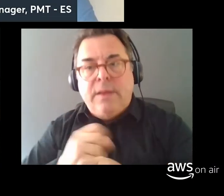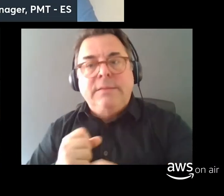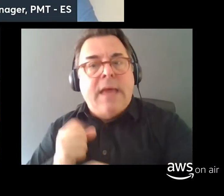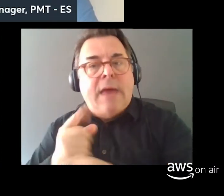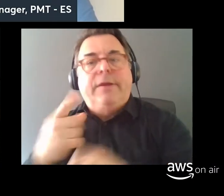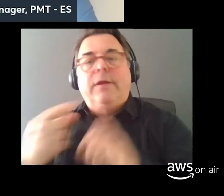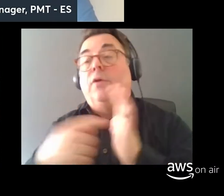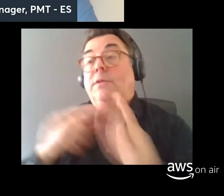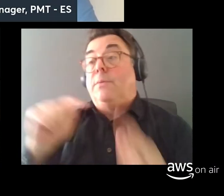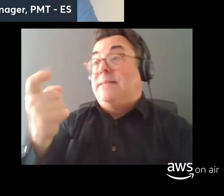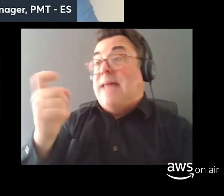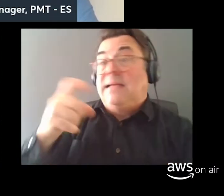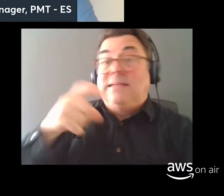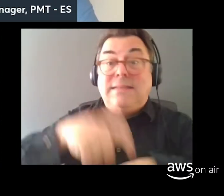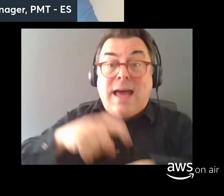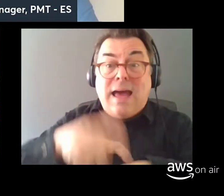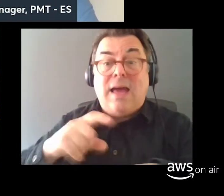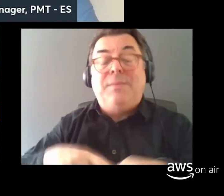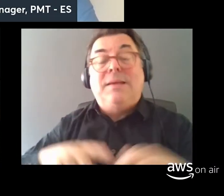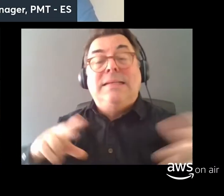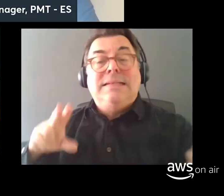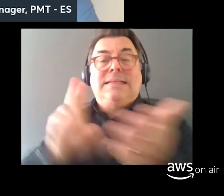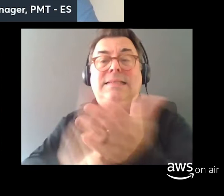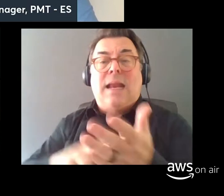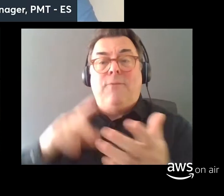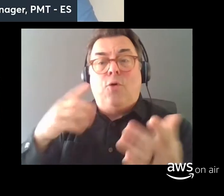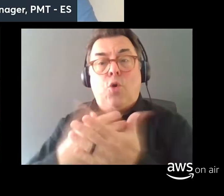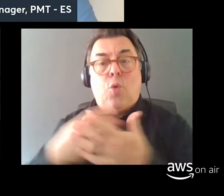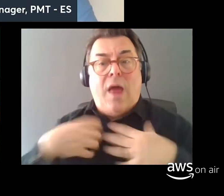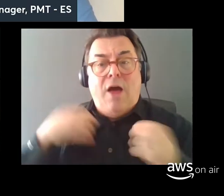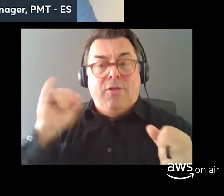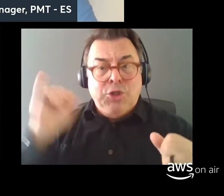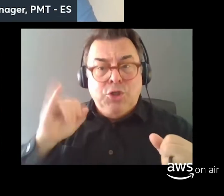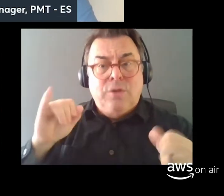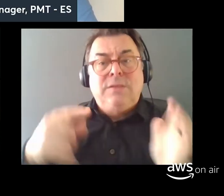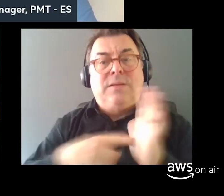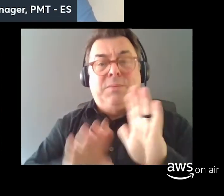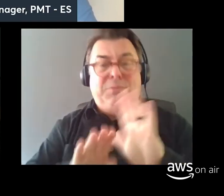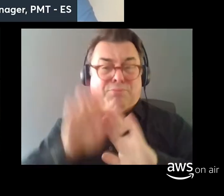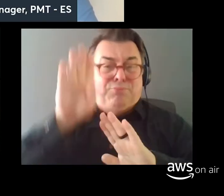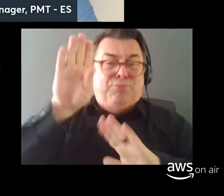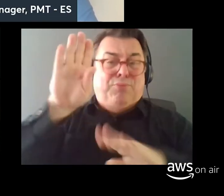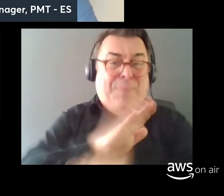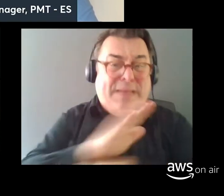suddenly, there could be a huge spike and peaks that you don't know about. So in such situations,